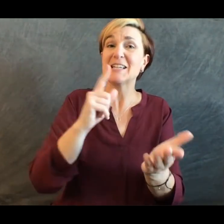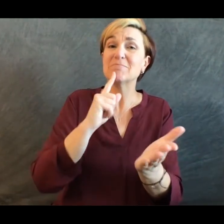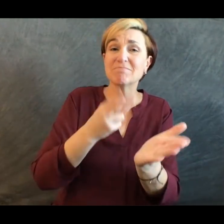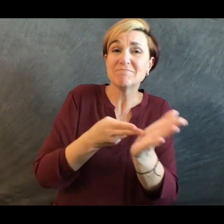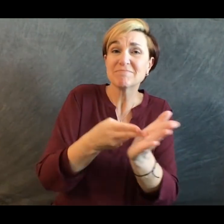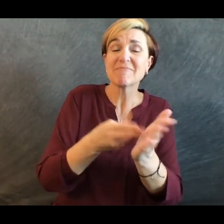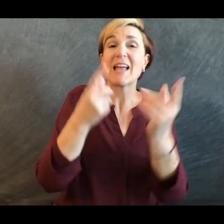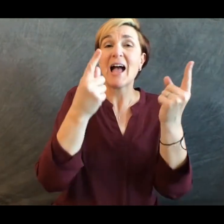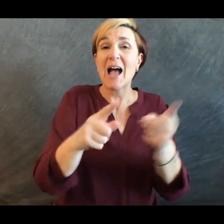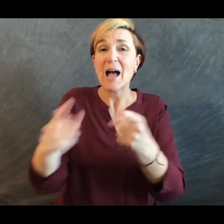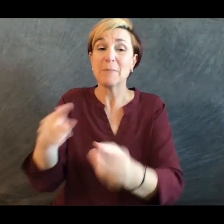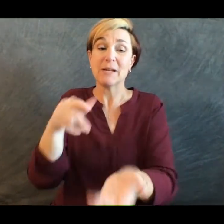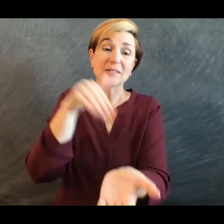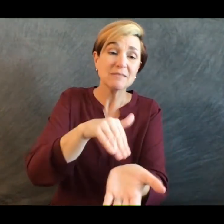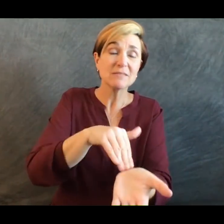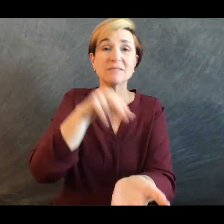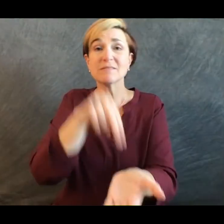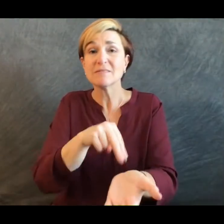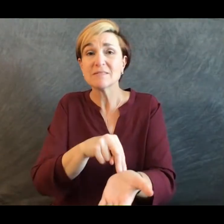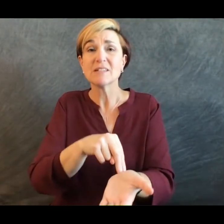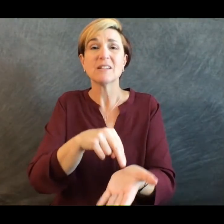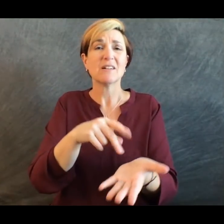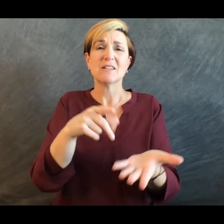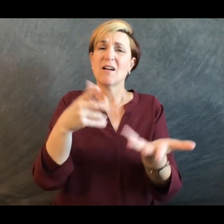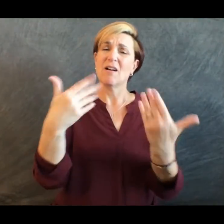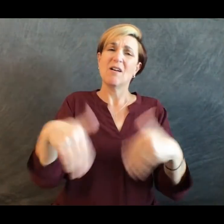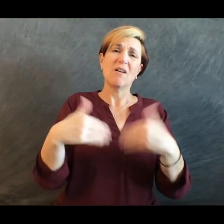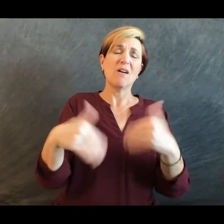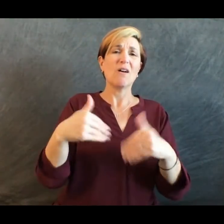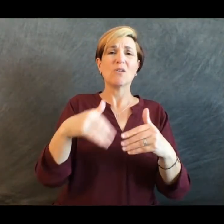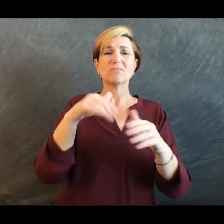with such dignity and respect and ensuring that everybody gets optimal